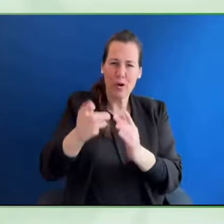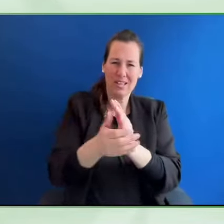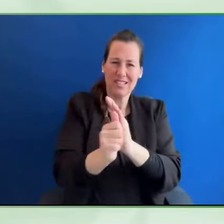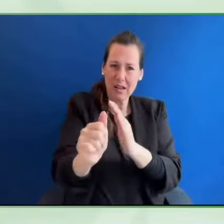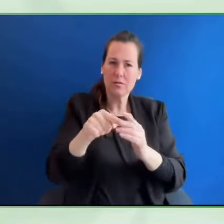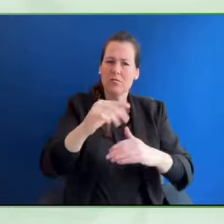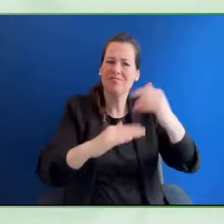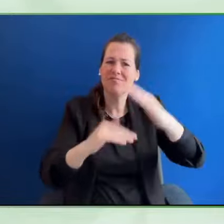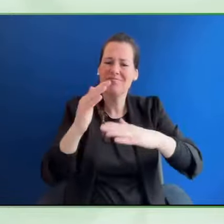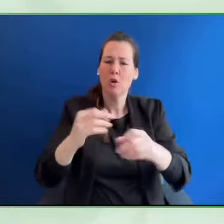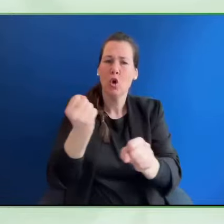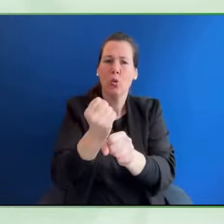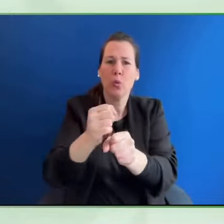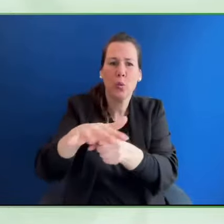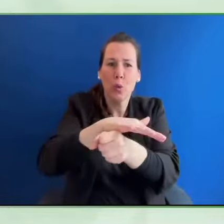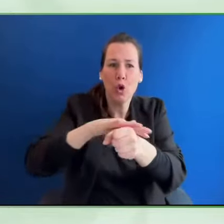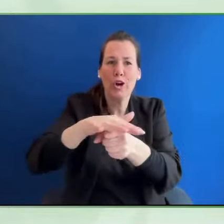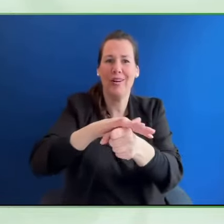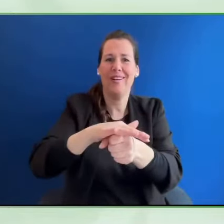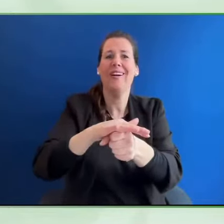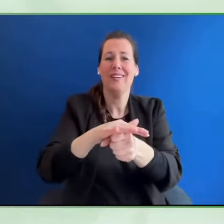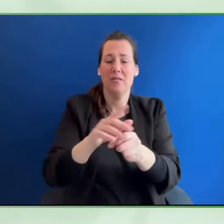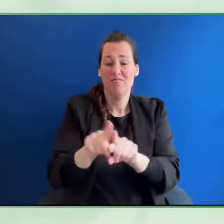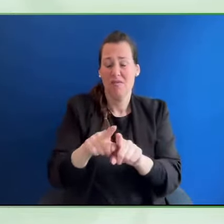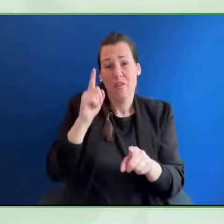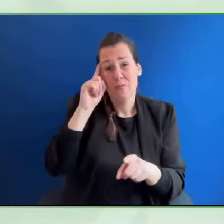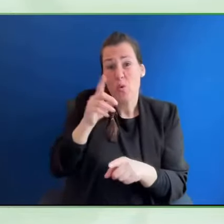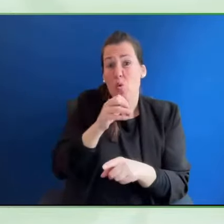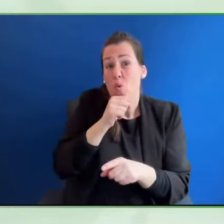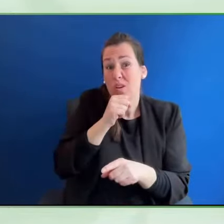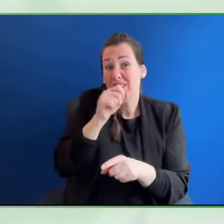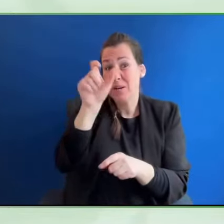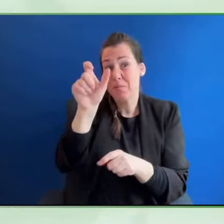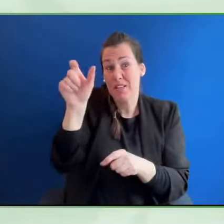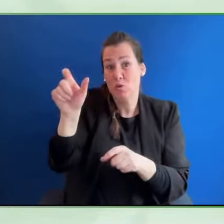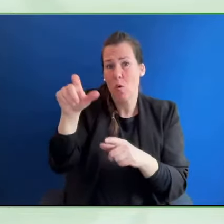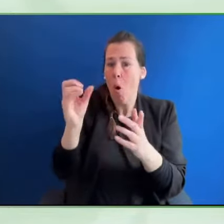Other fire extinguishers or are there coproduction? That's a simple way put together.